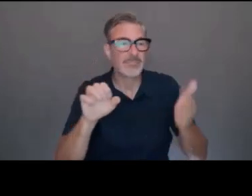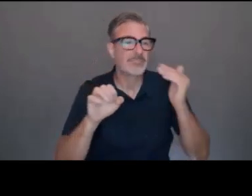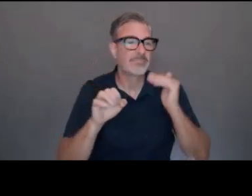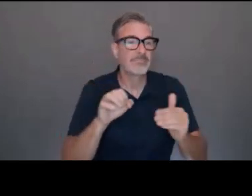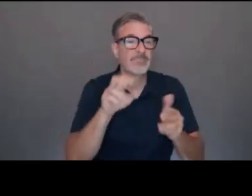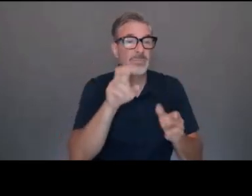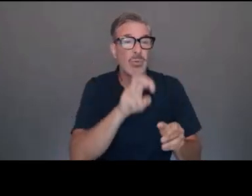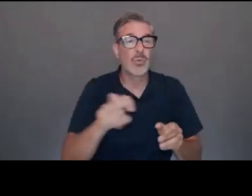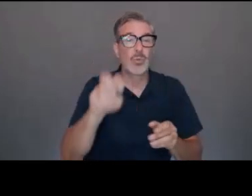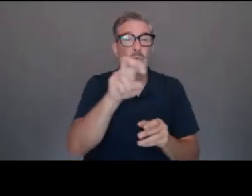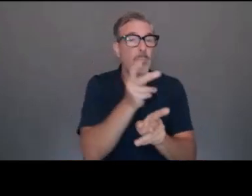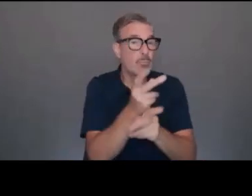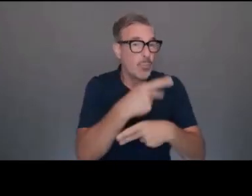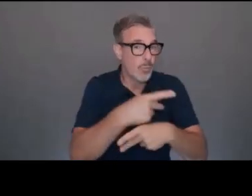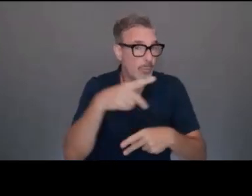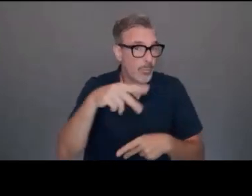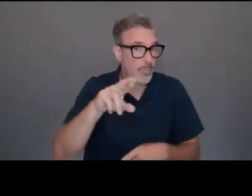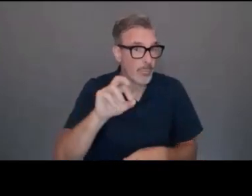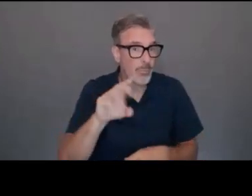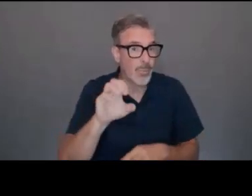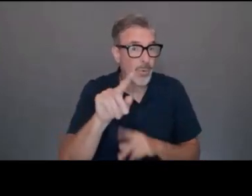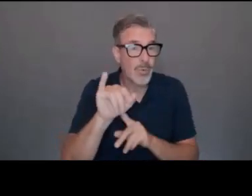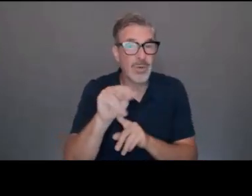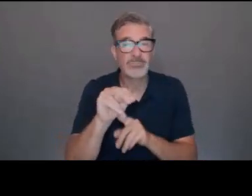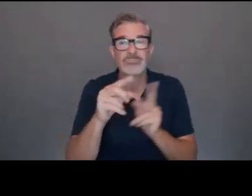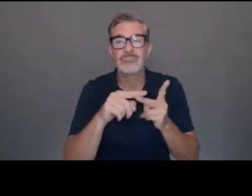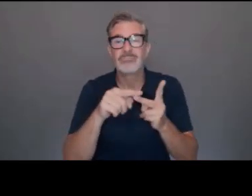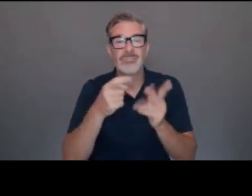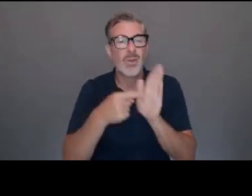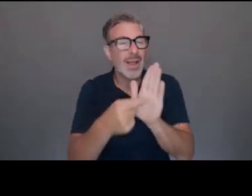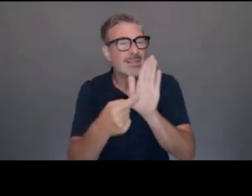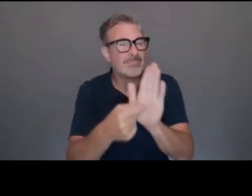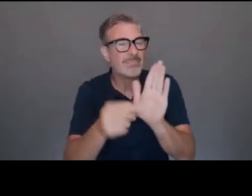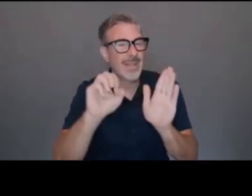Venue, studio or facility rental costs, though this is only eligible for